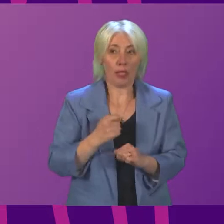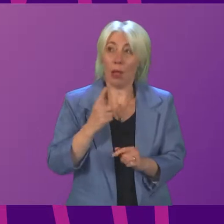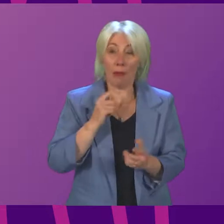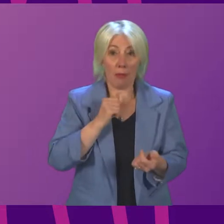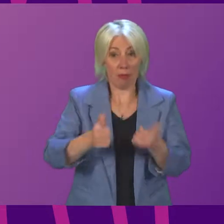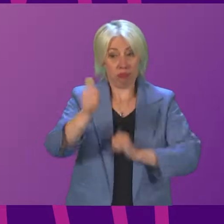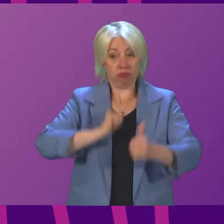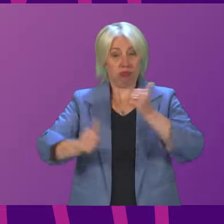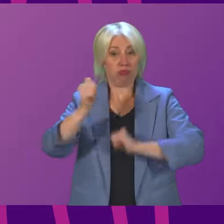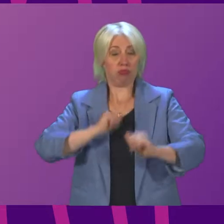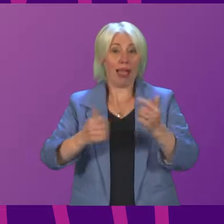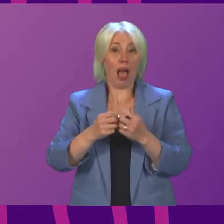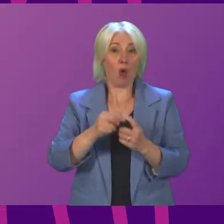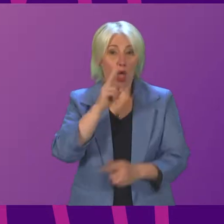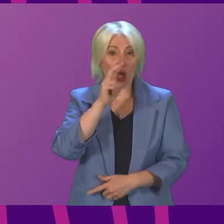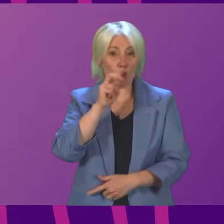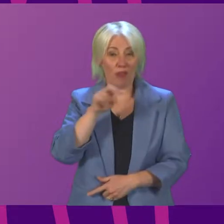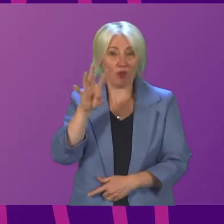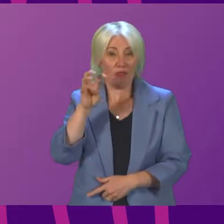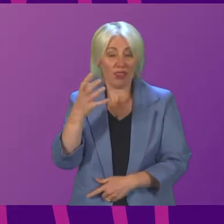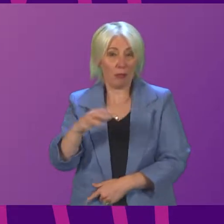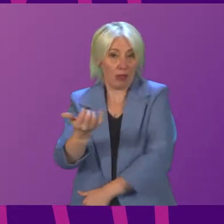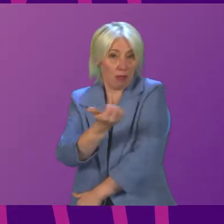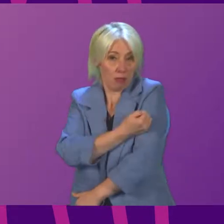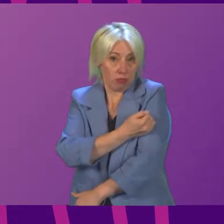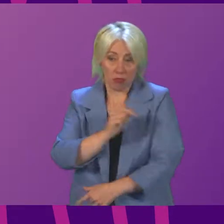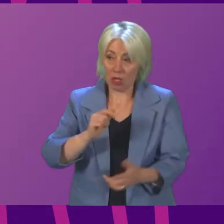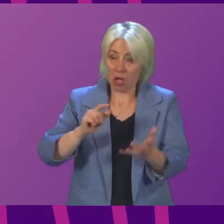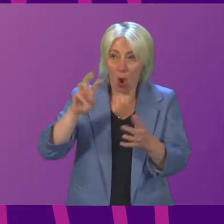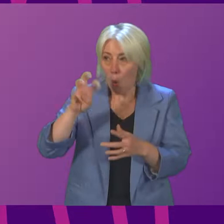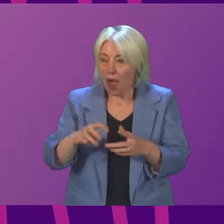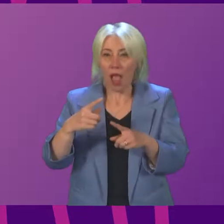vaccinate 12 to 15-year-olds, to the extent that other Governments have—rightly—copied our model.